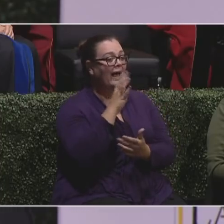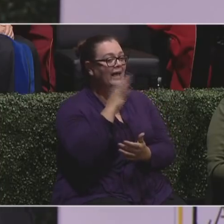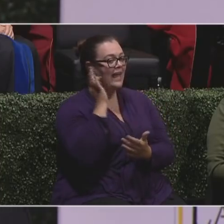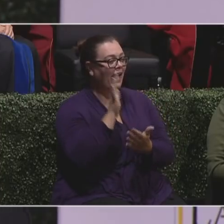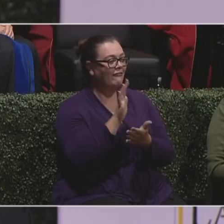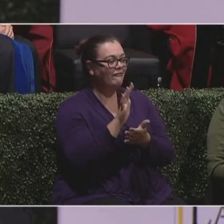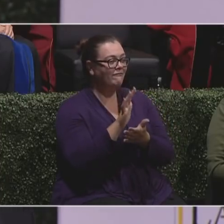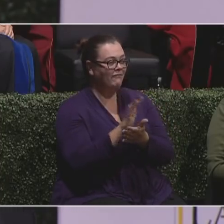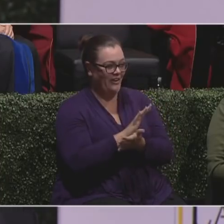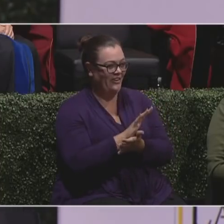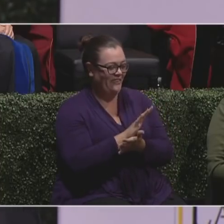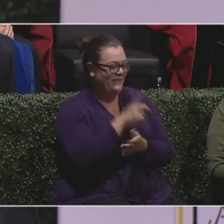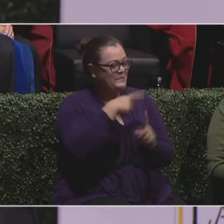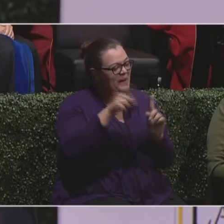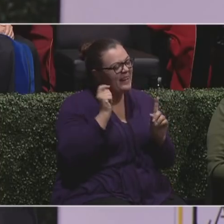EMPOWERING AS ANYTHING ANY OF US HAS EVER USED.